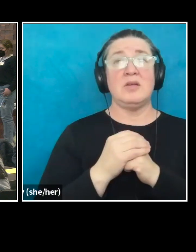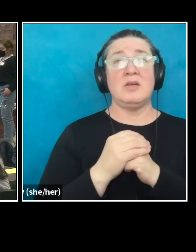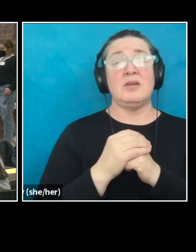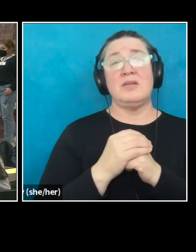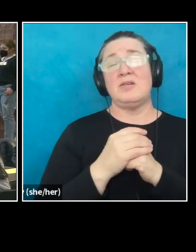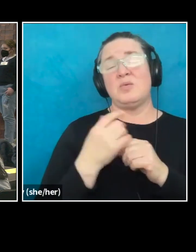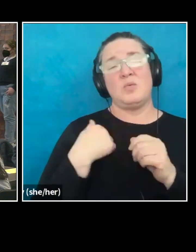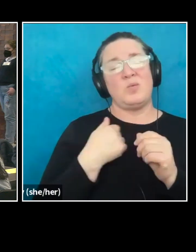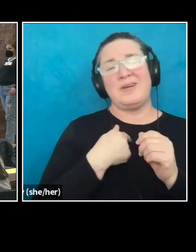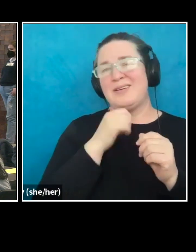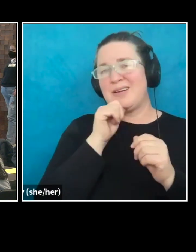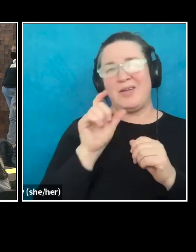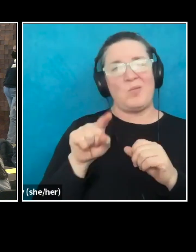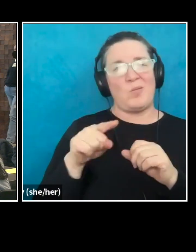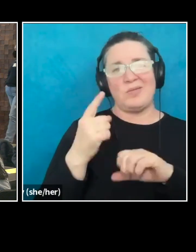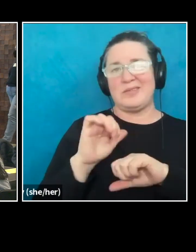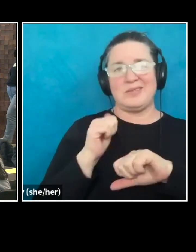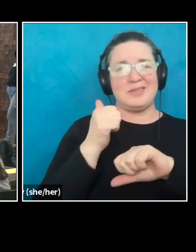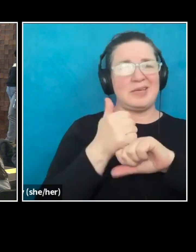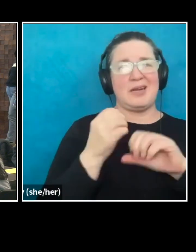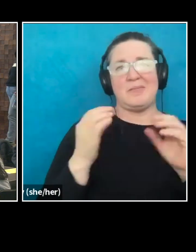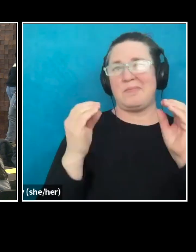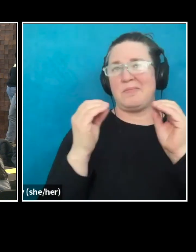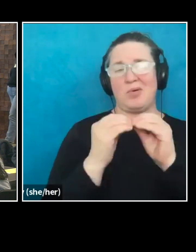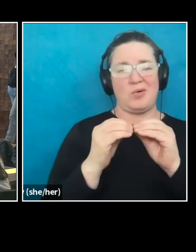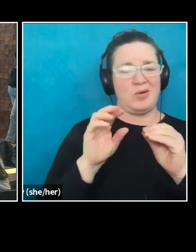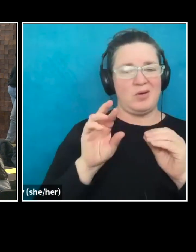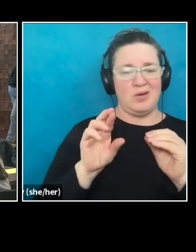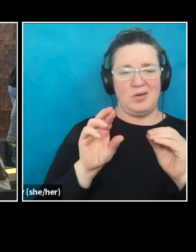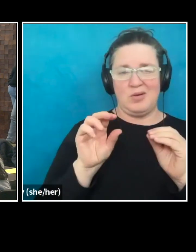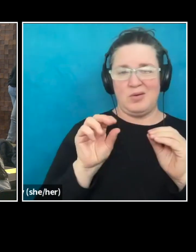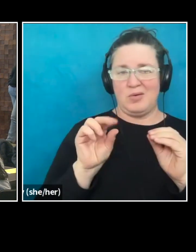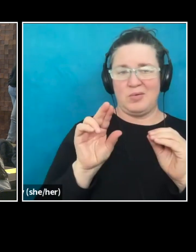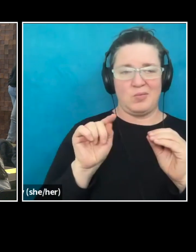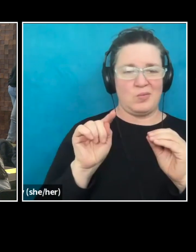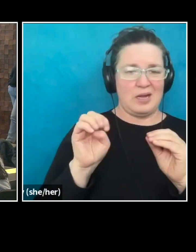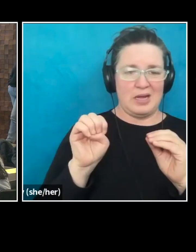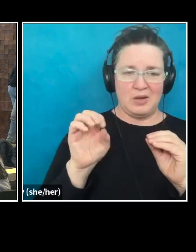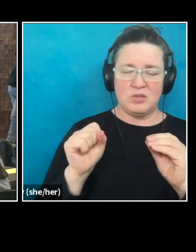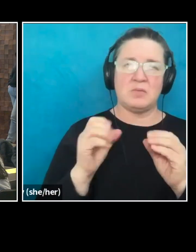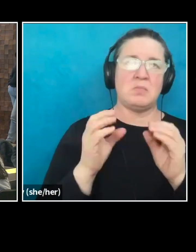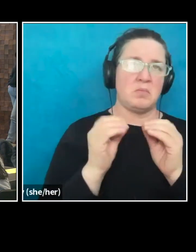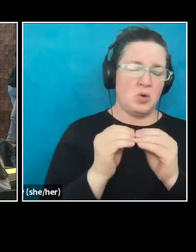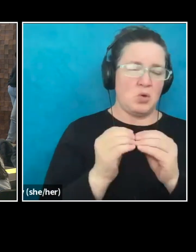the map and say how much more access could we get by adding this much more service. Um, but